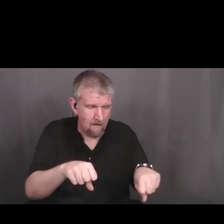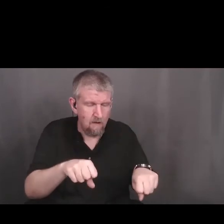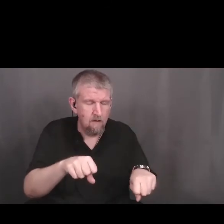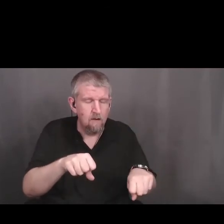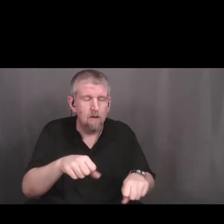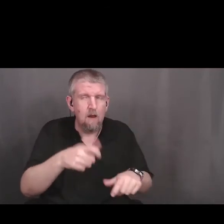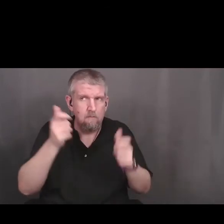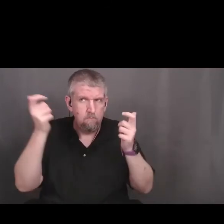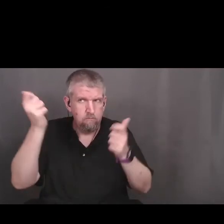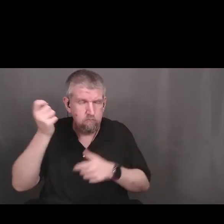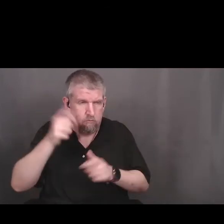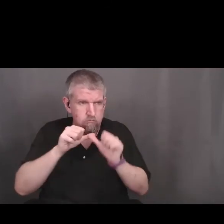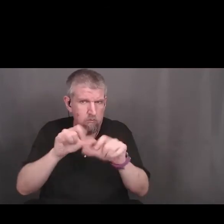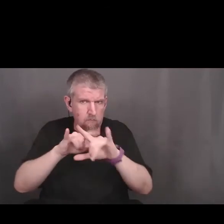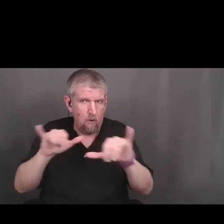how work impacts these benefits.